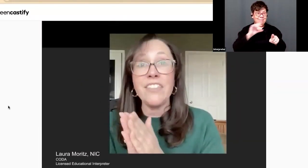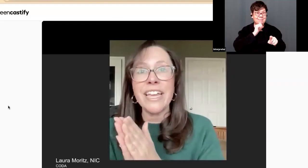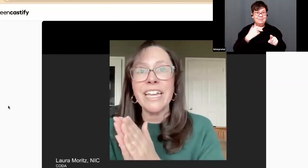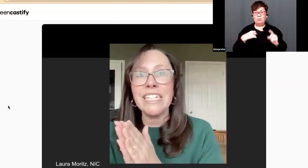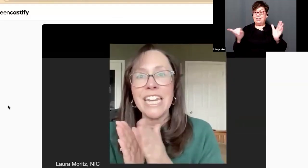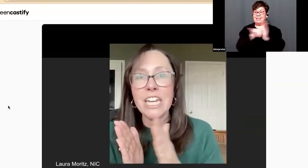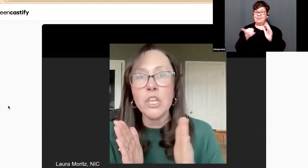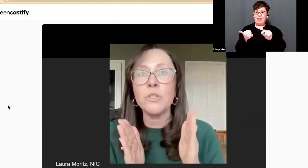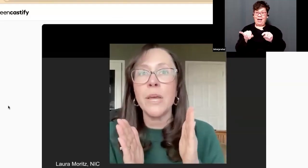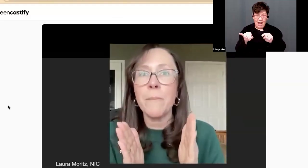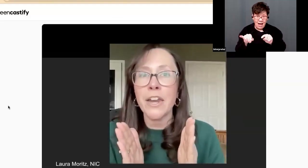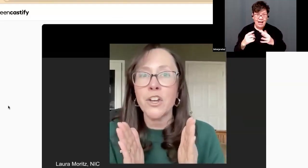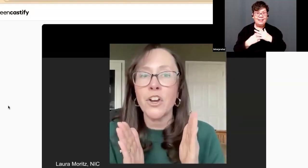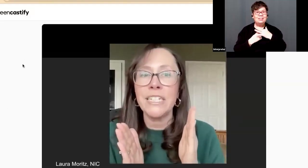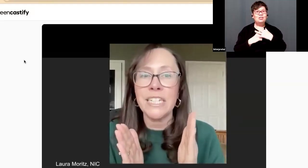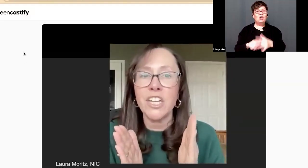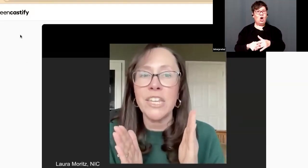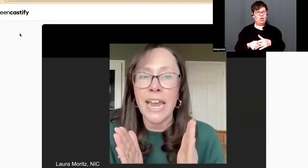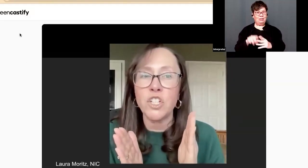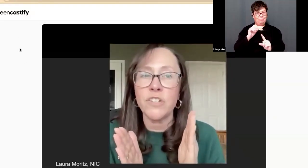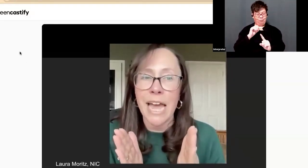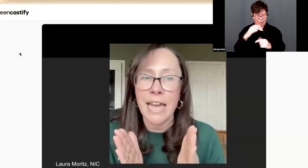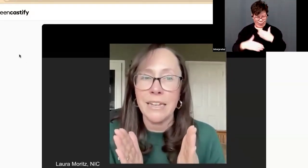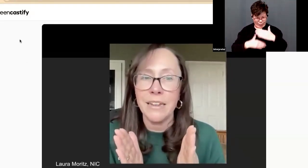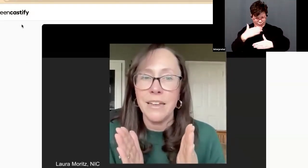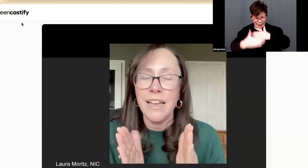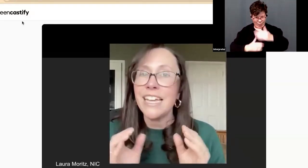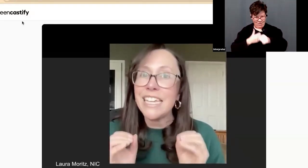and then continue to monitor until the age of ten,